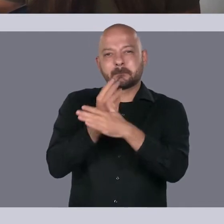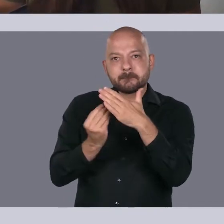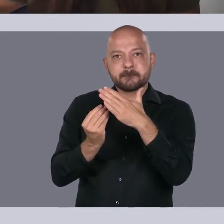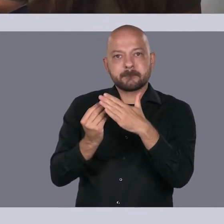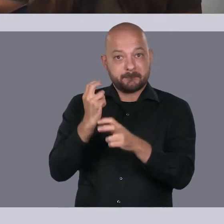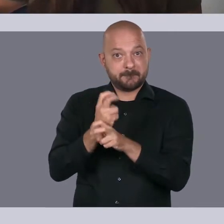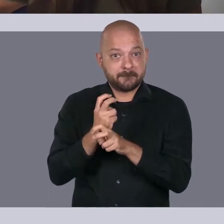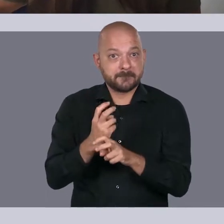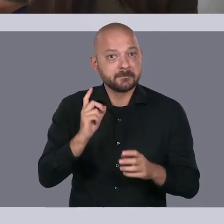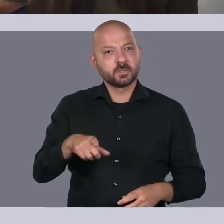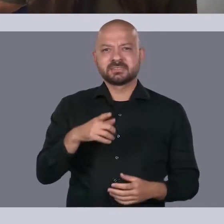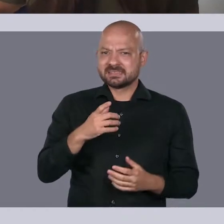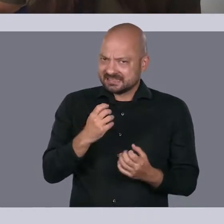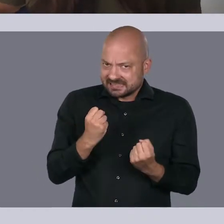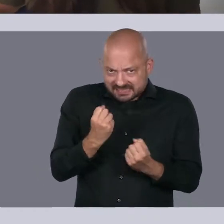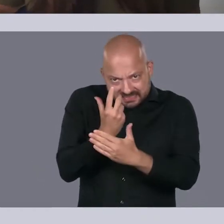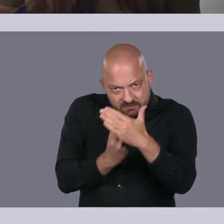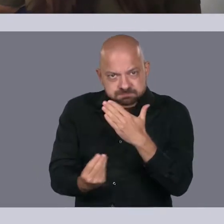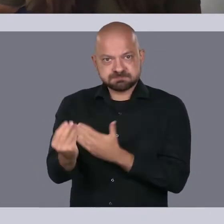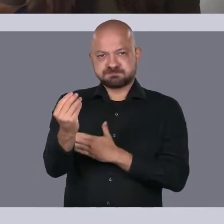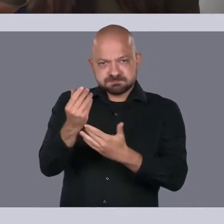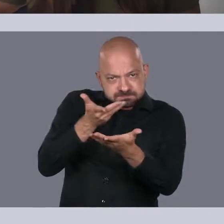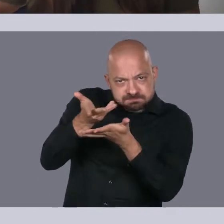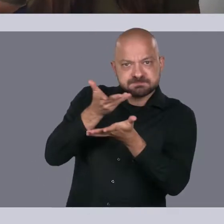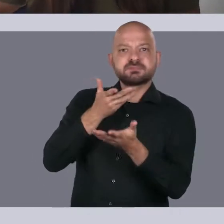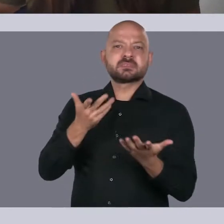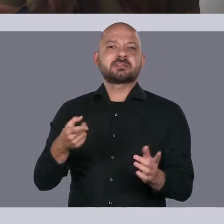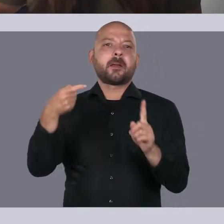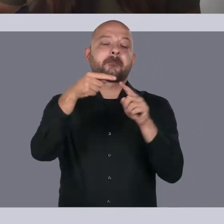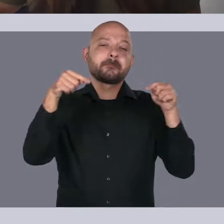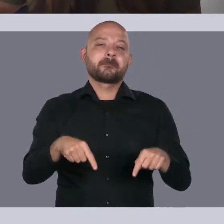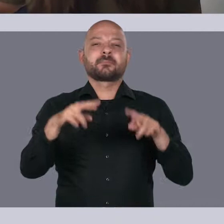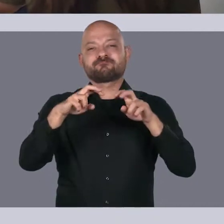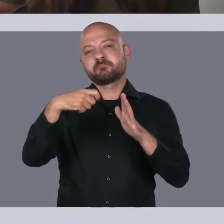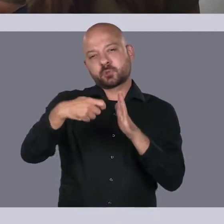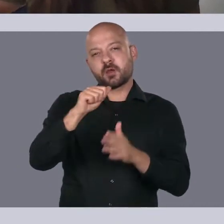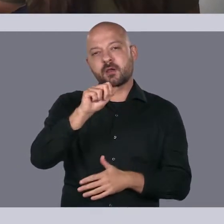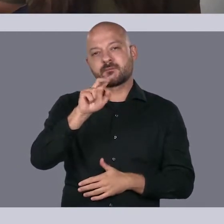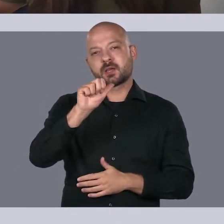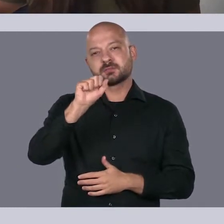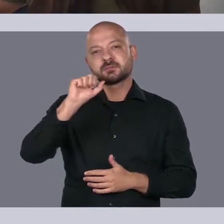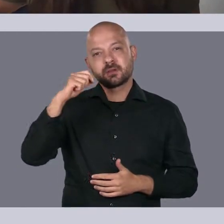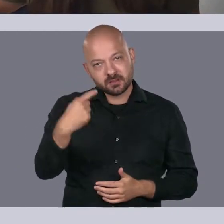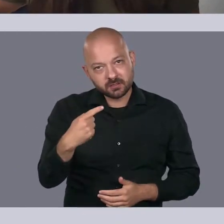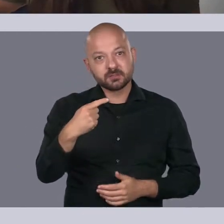The research project AVASAG aims to do precisely that by studying the development of an avatar that can translate German texts